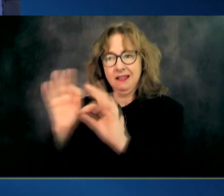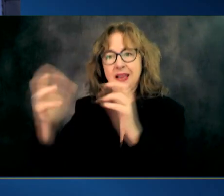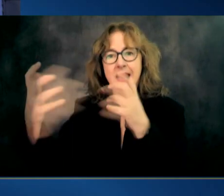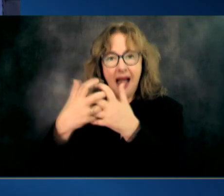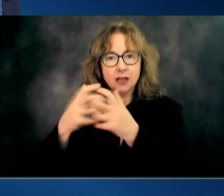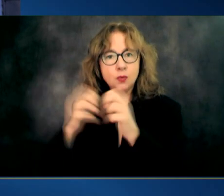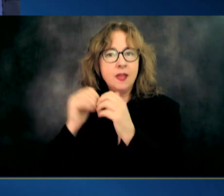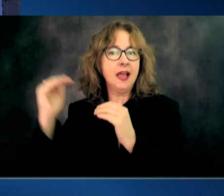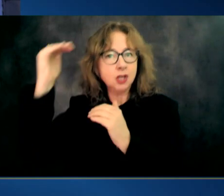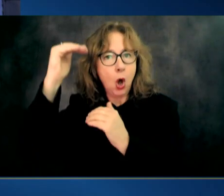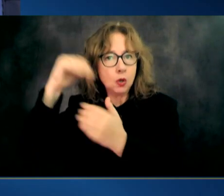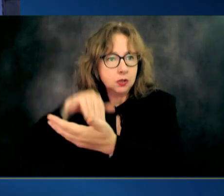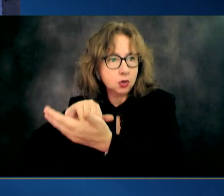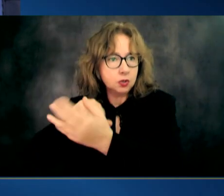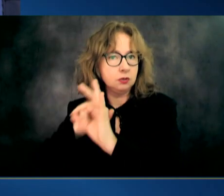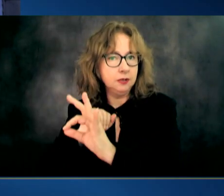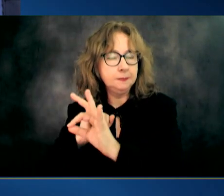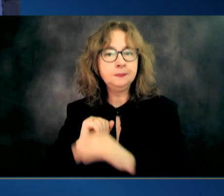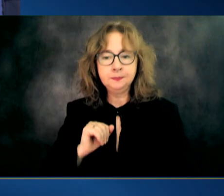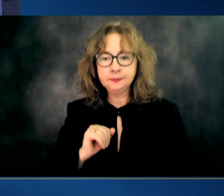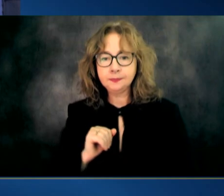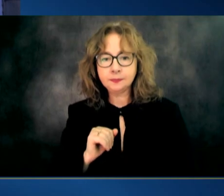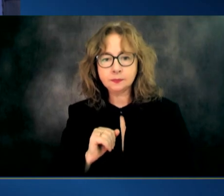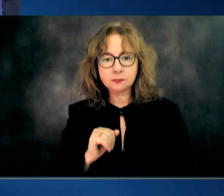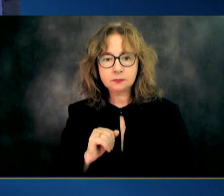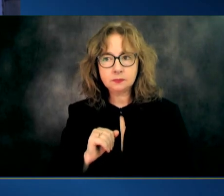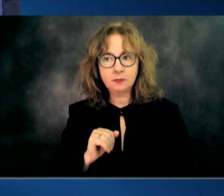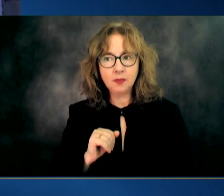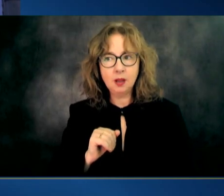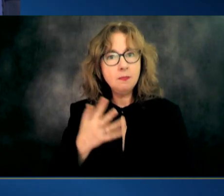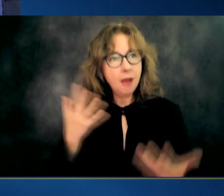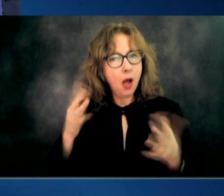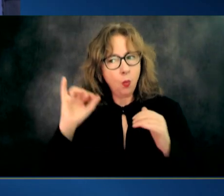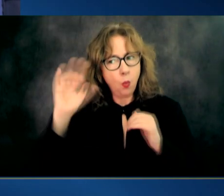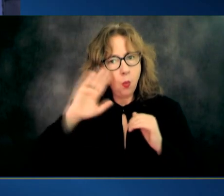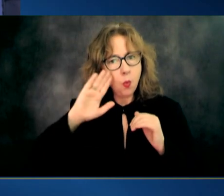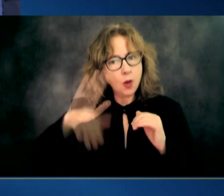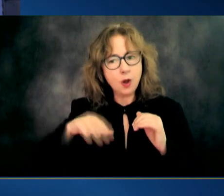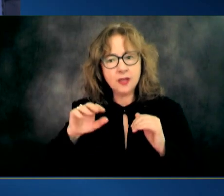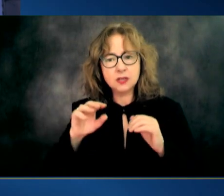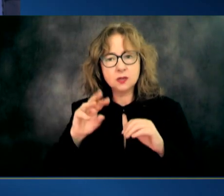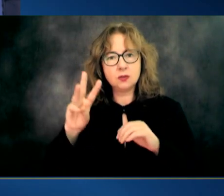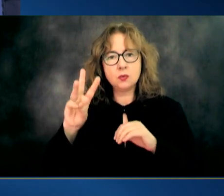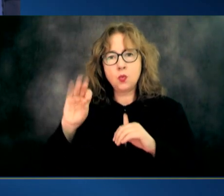We also have a workforce issue, right? And a lot of people don't contribute that the transitional